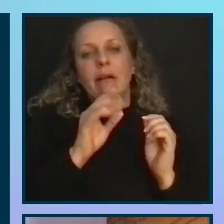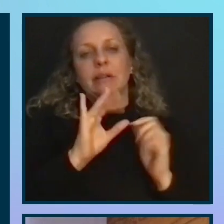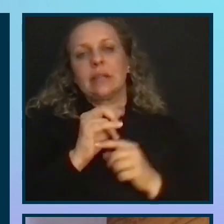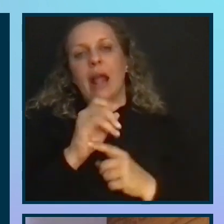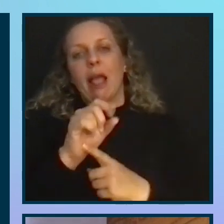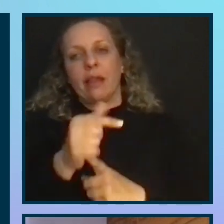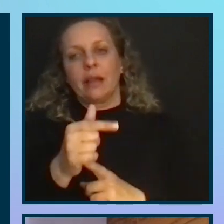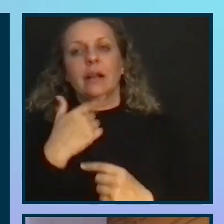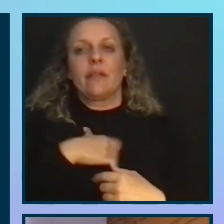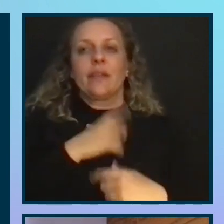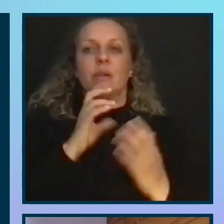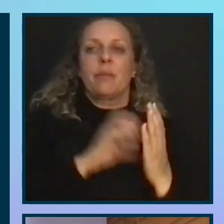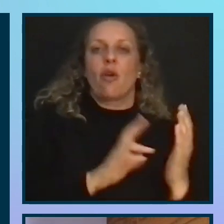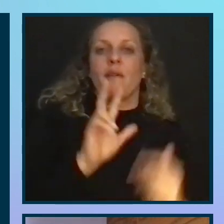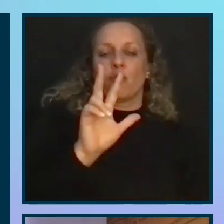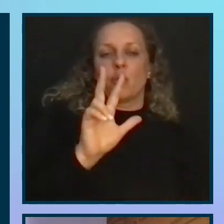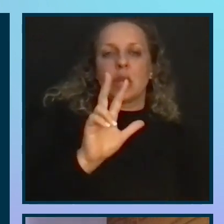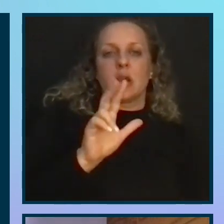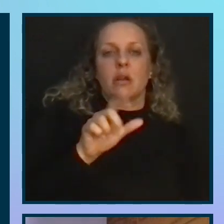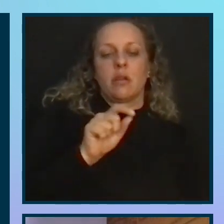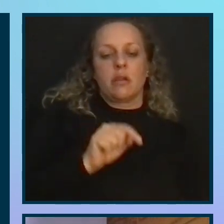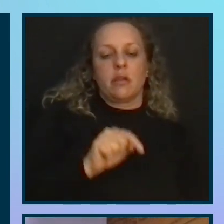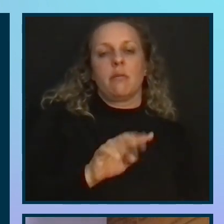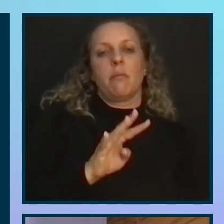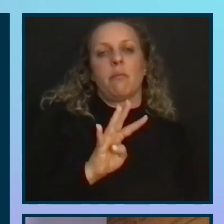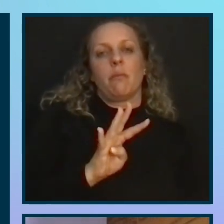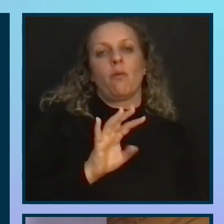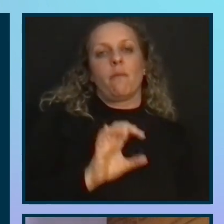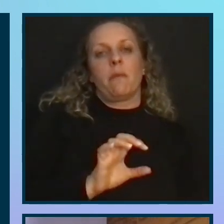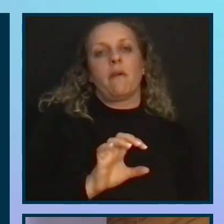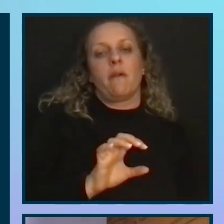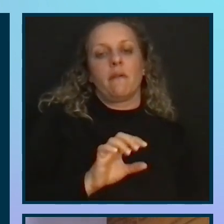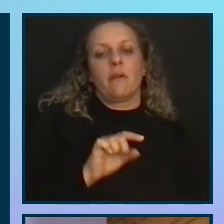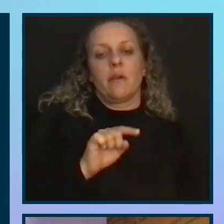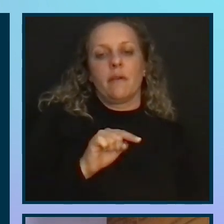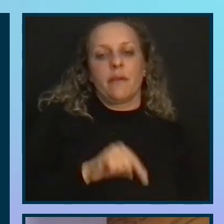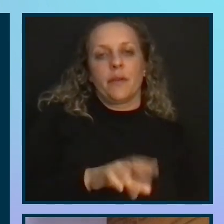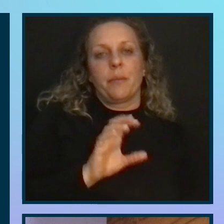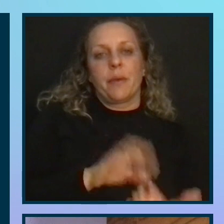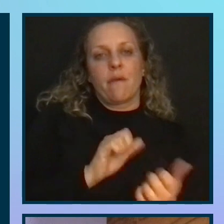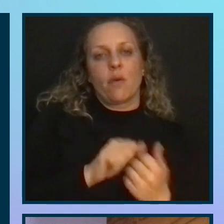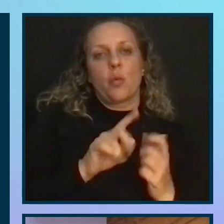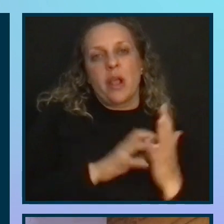This is paragraph three, this is paragraph four. This is a paragraph with really long text.